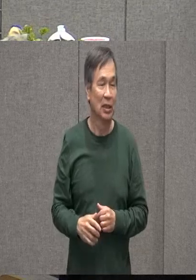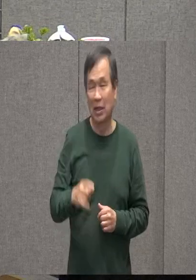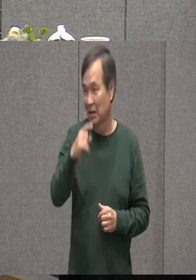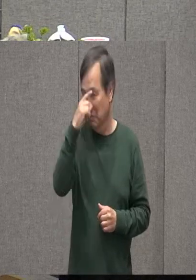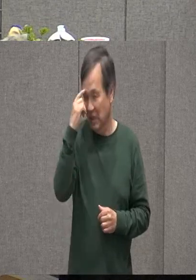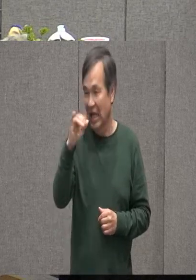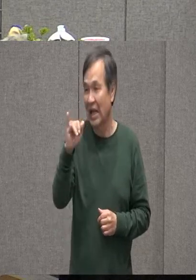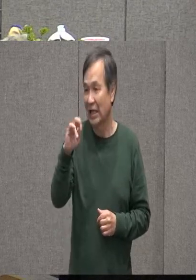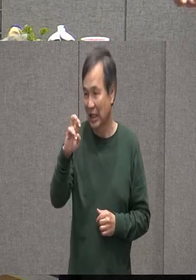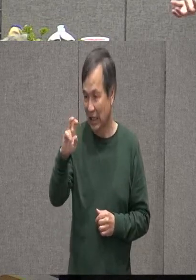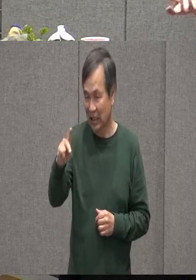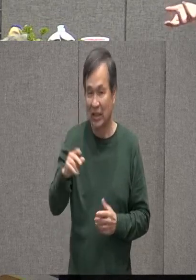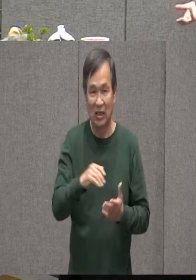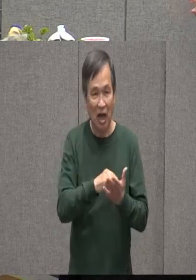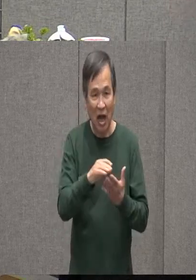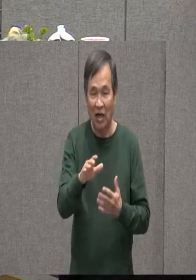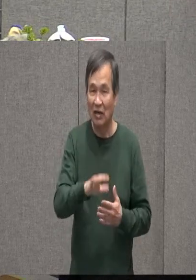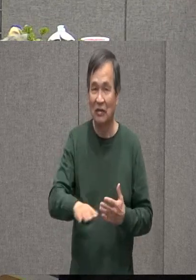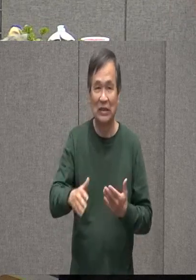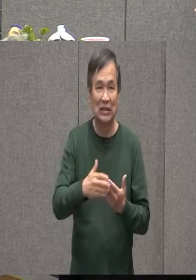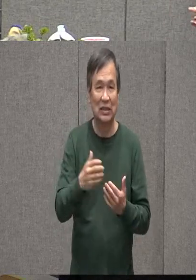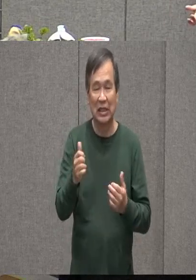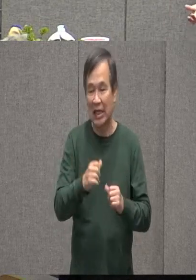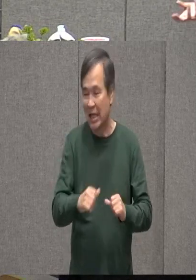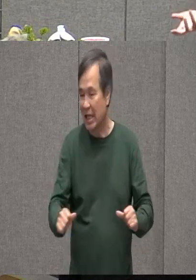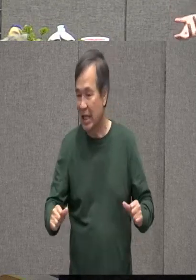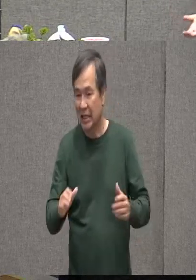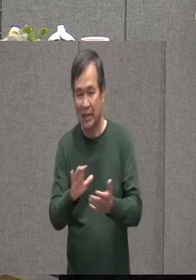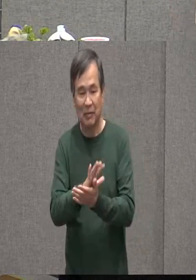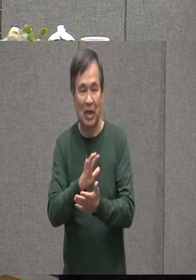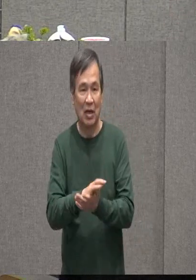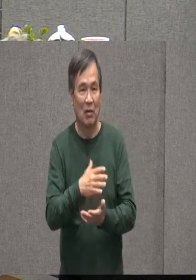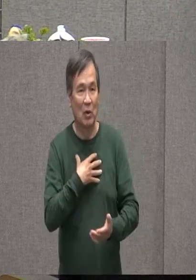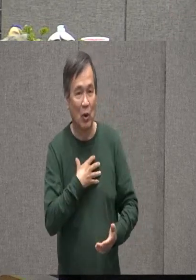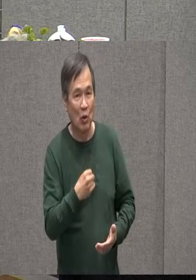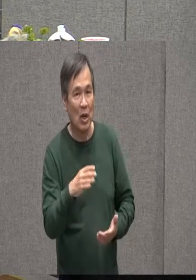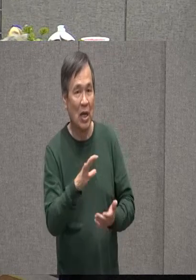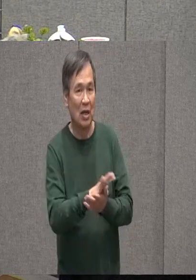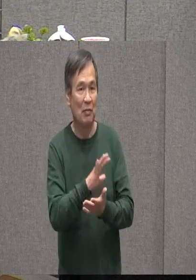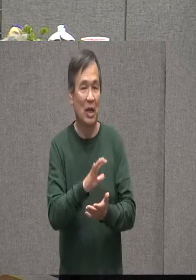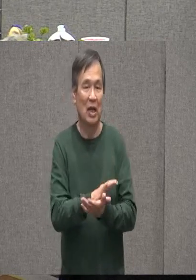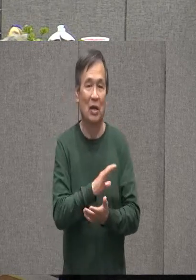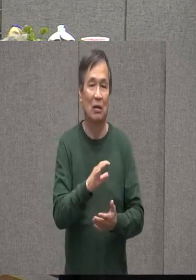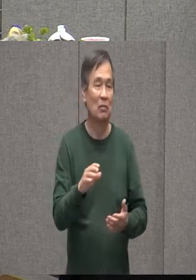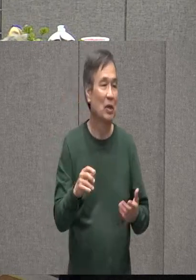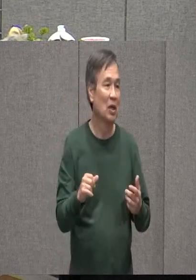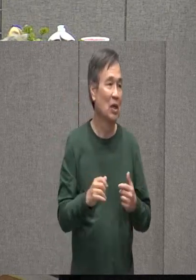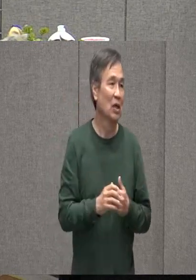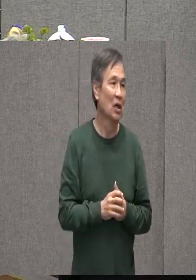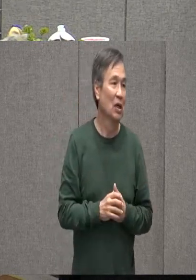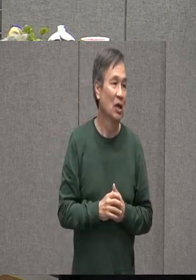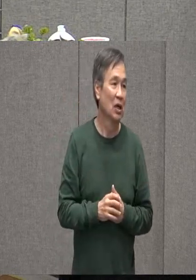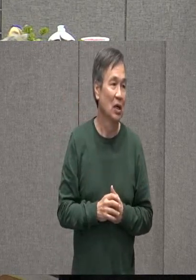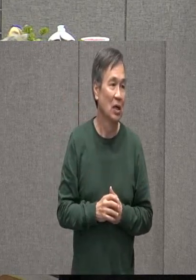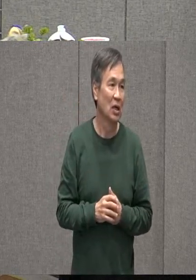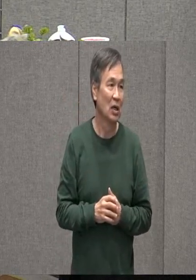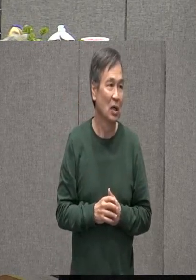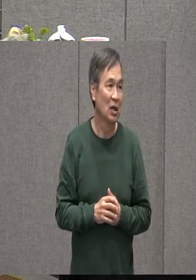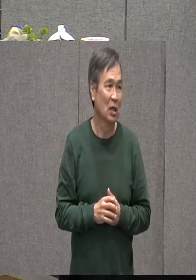'cause you could use it on any color of paper, white paper, cardboard, anything. - That's right. You couldn't use it on black paper though. You couldn't use it on black paper, it's true.